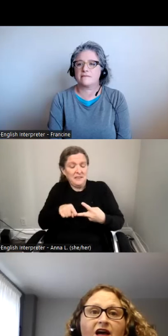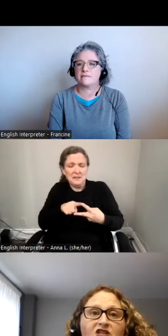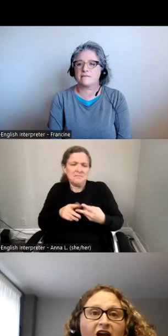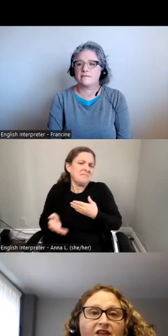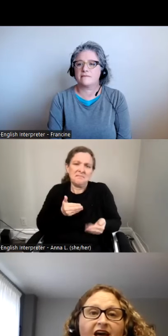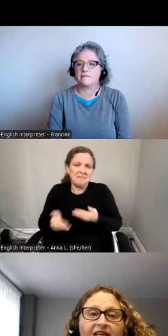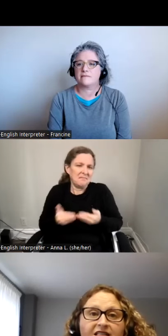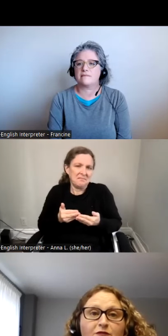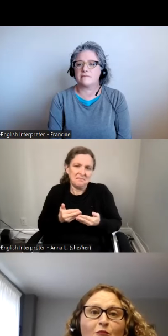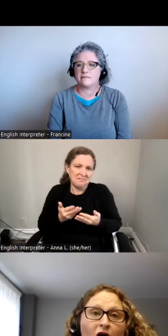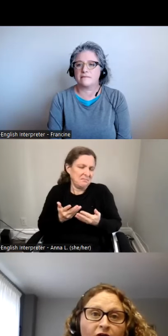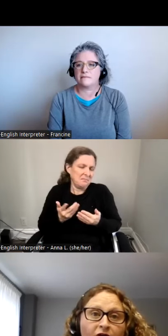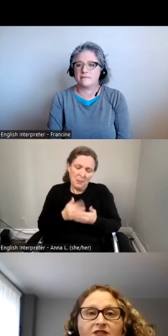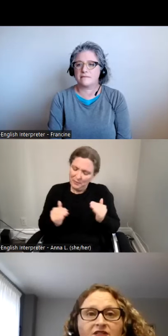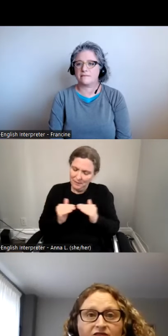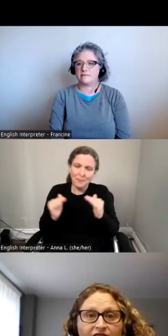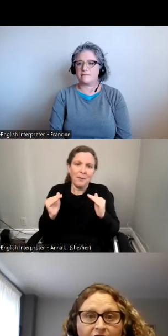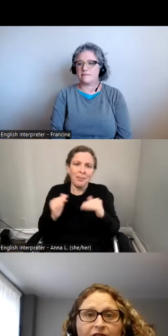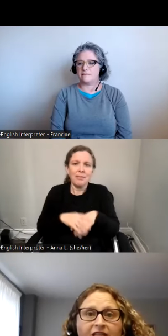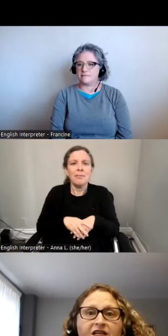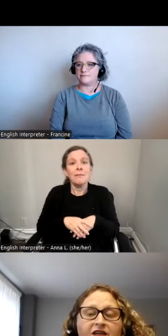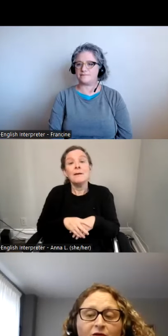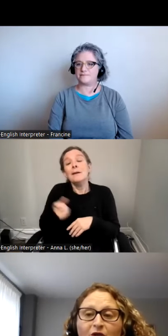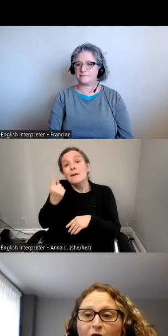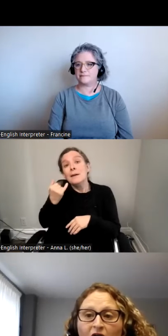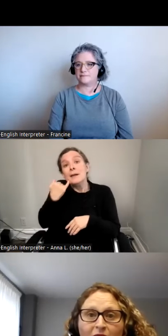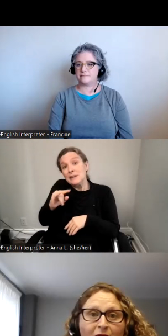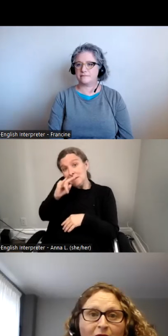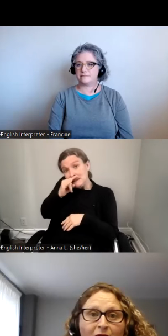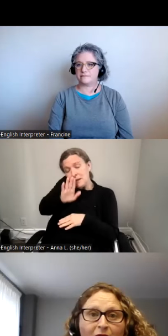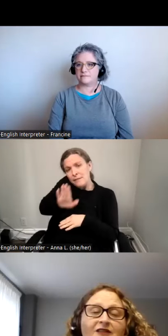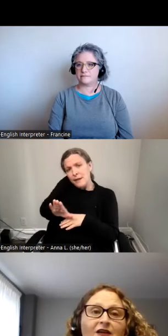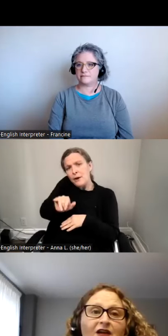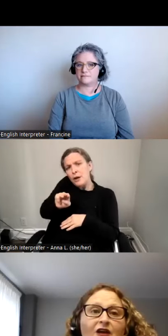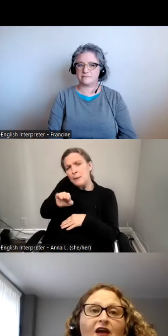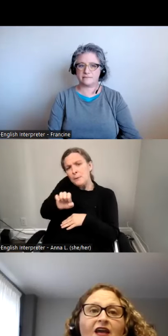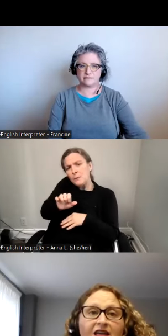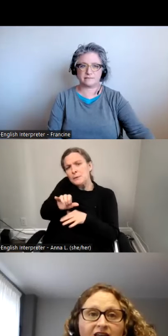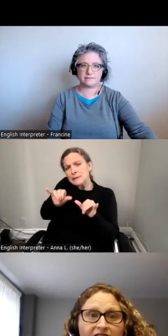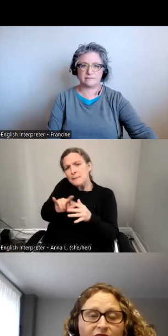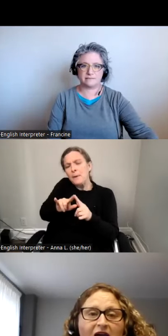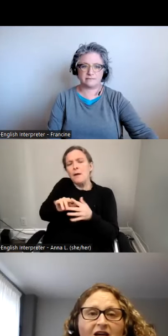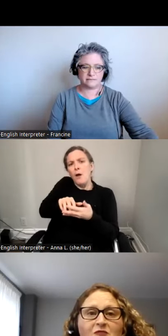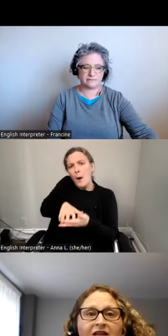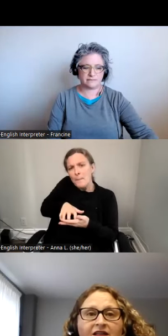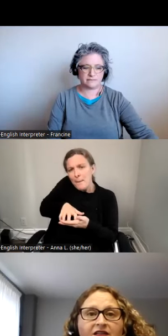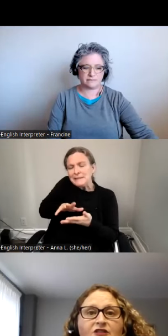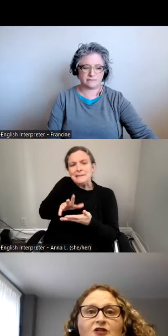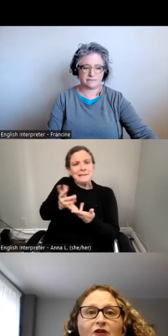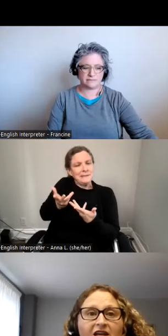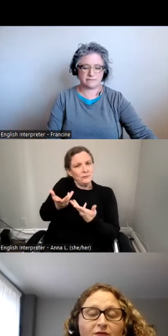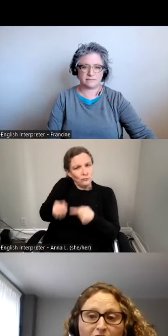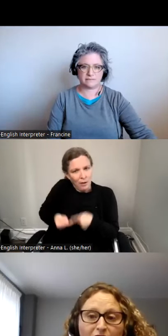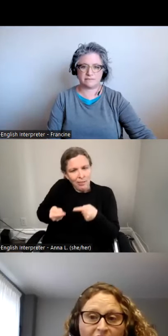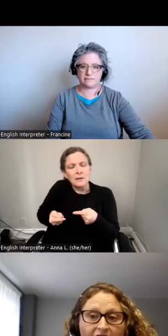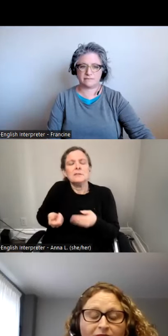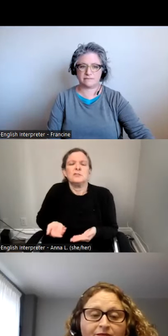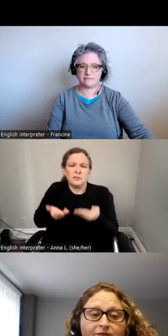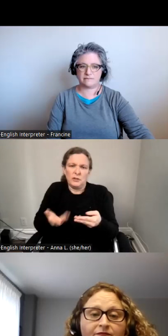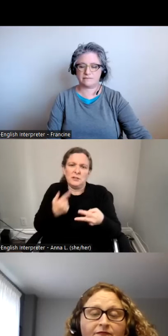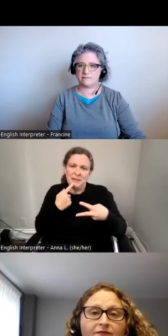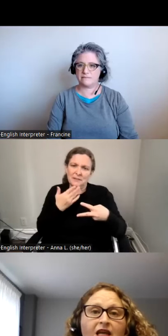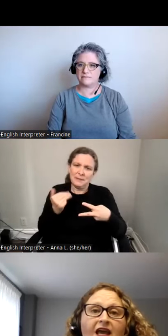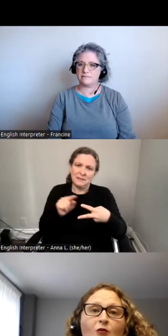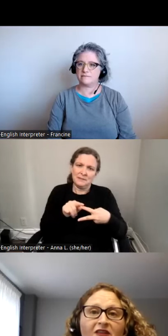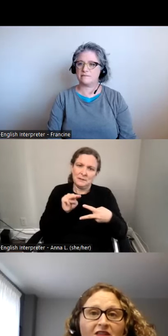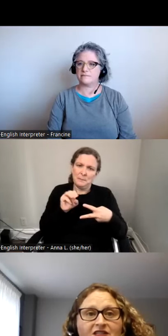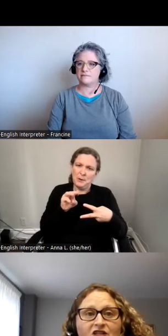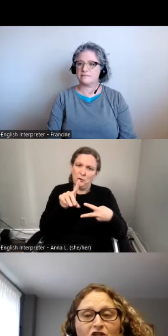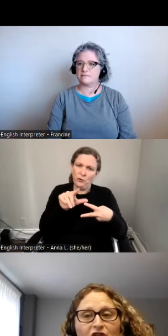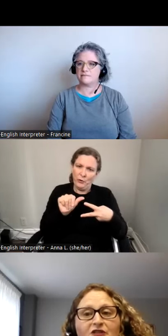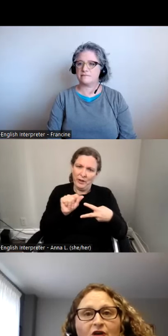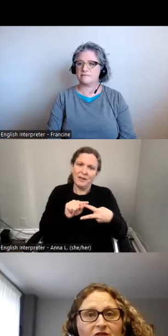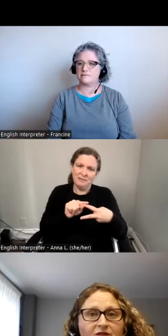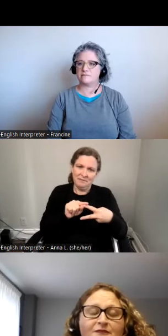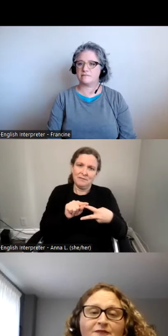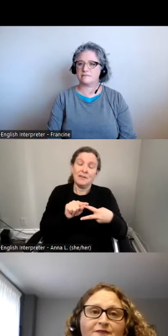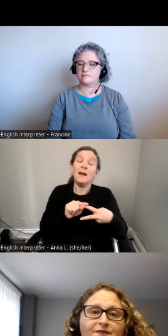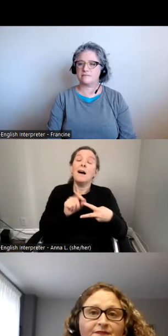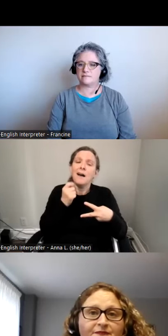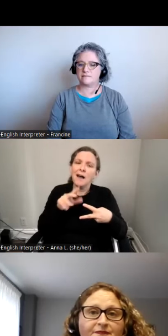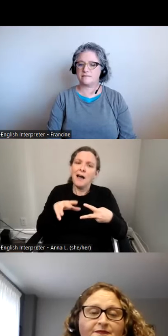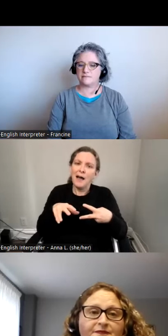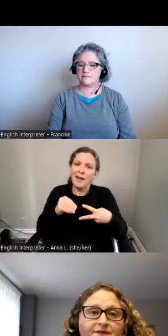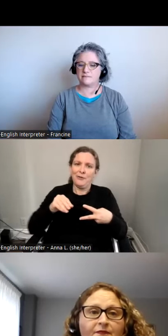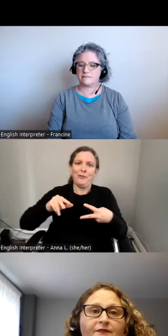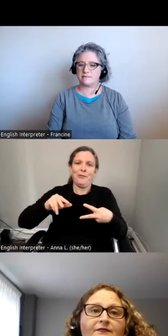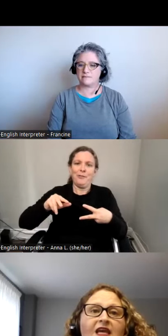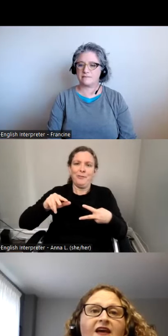There is no preferred vaccine